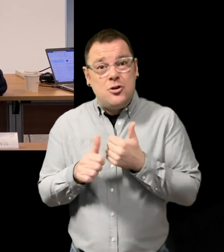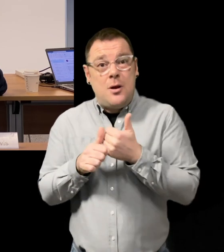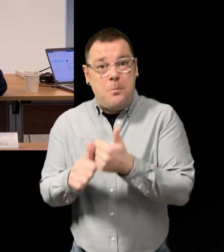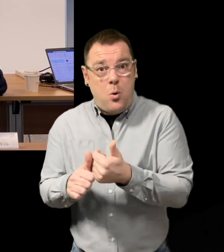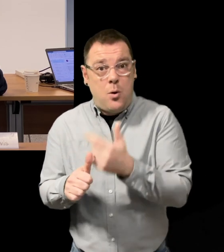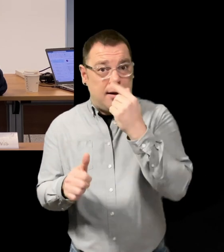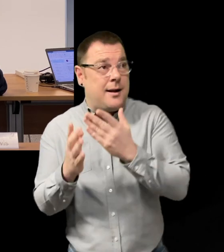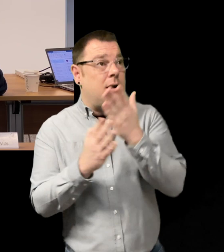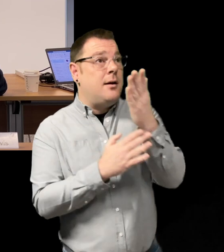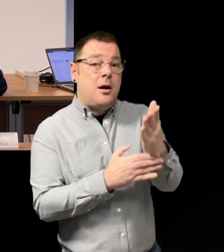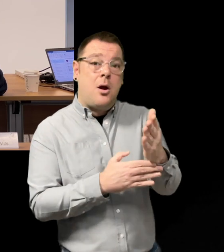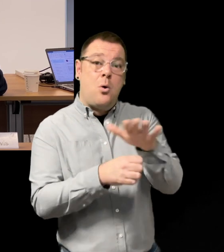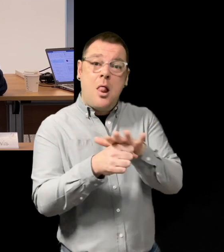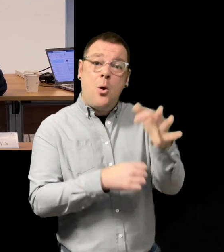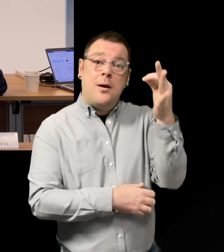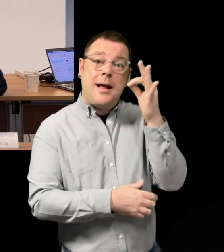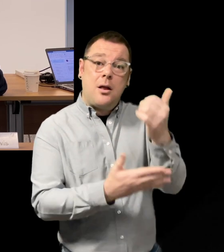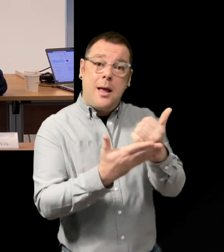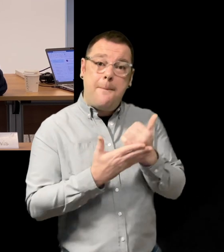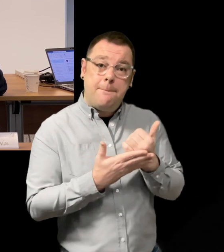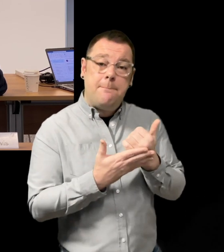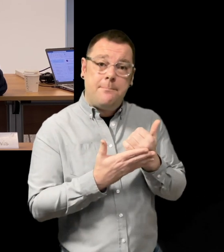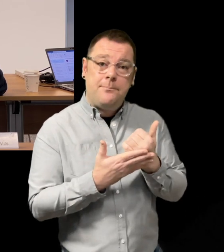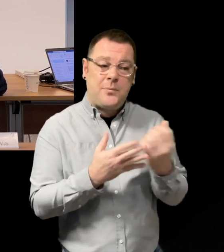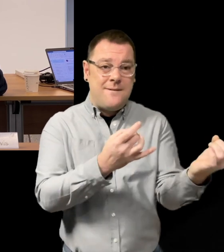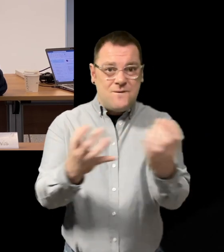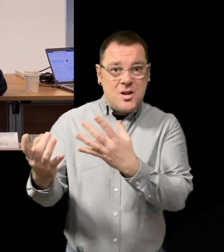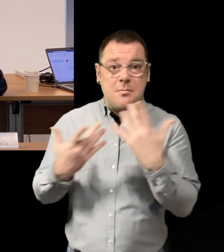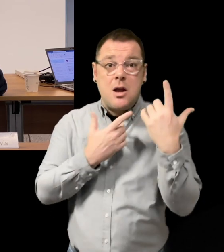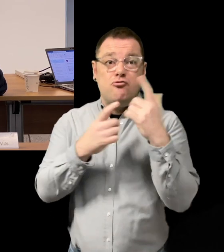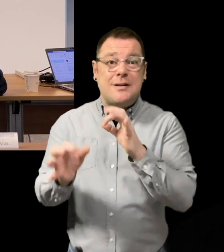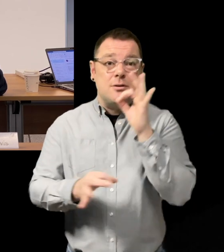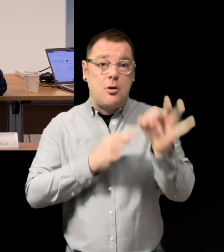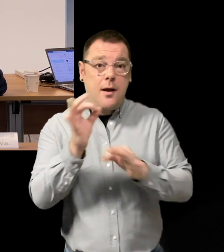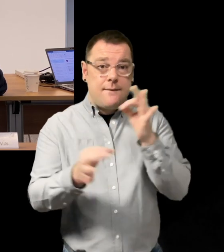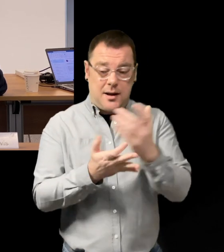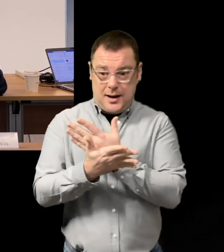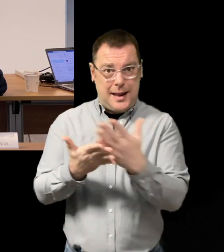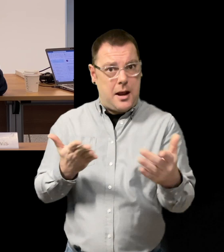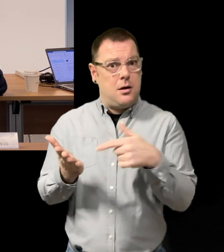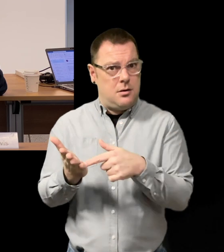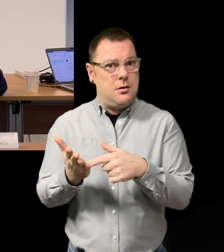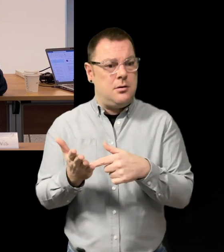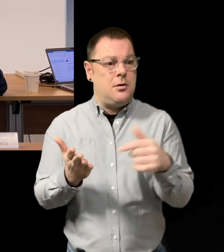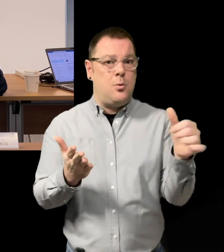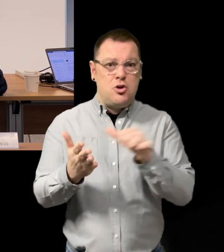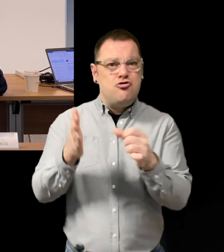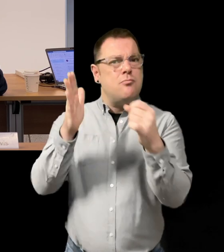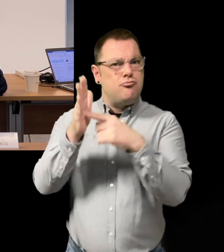can turn to their local council for help. Indeed, the feedback from our residents surveys is clear that we should prioritise